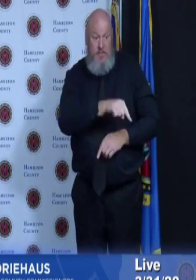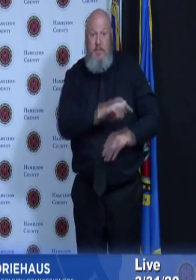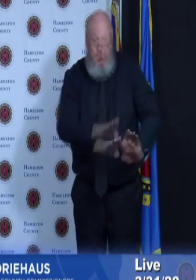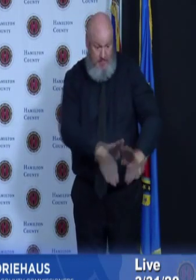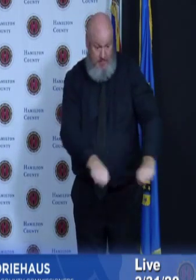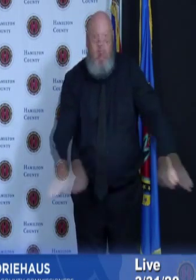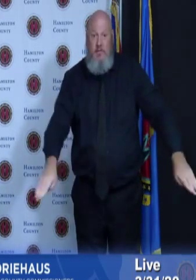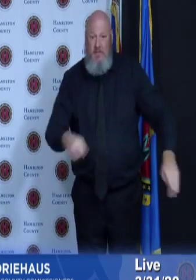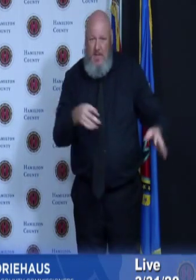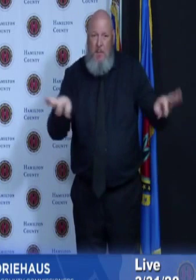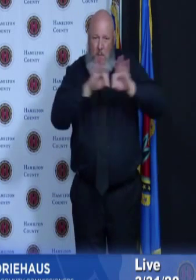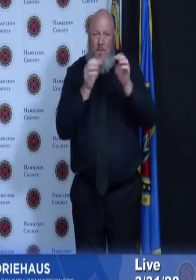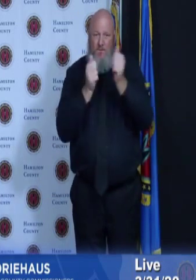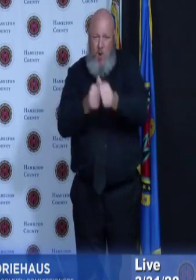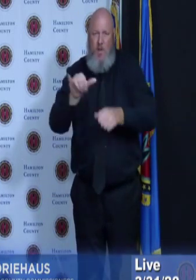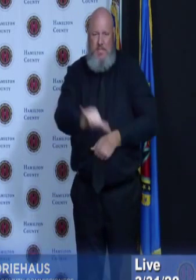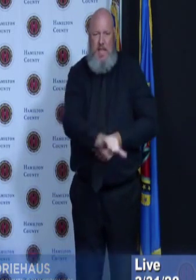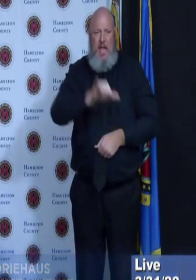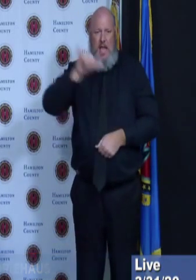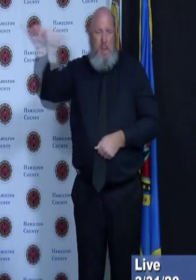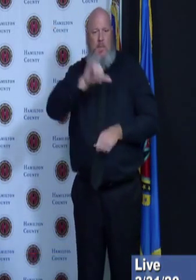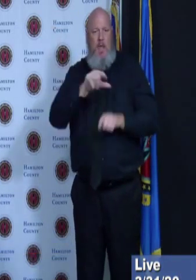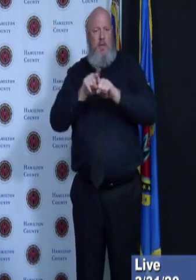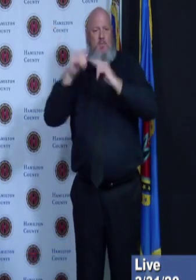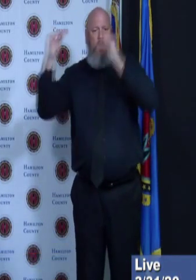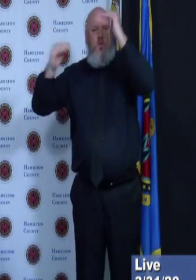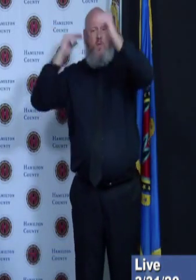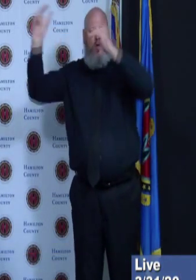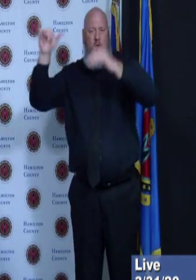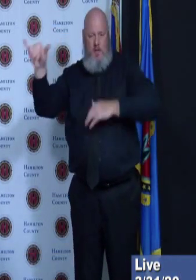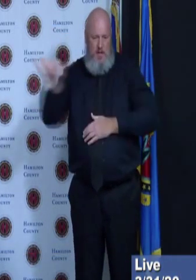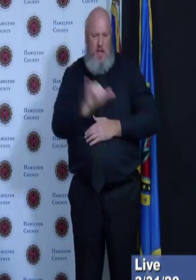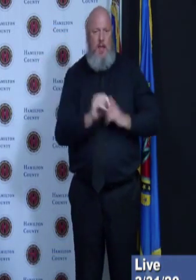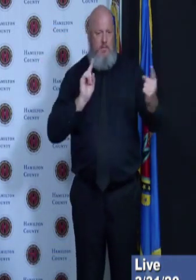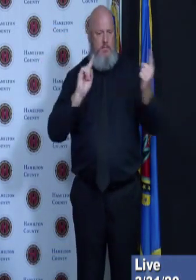to question our first question